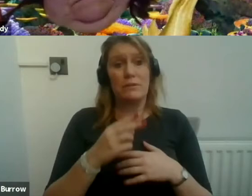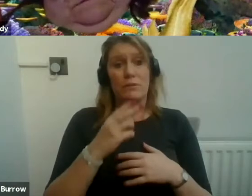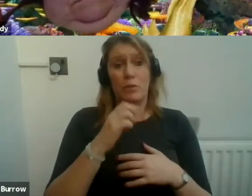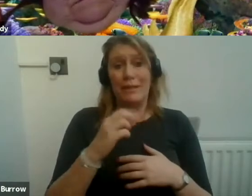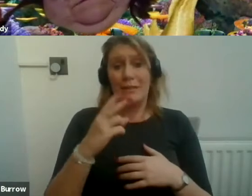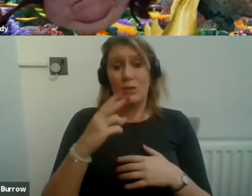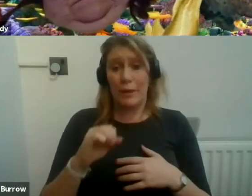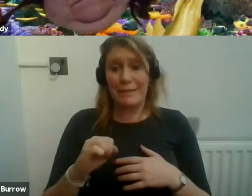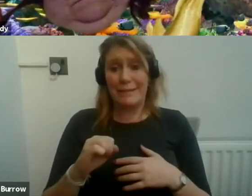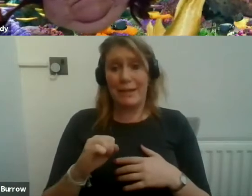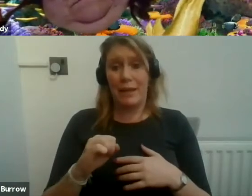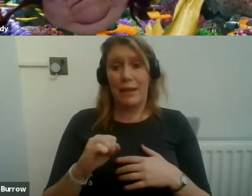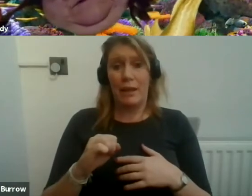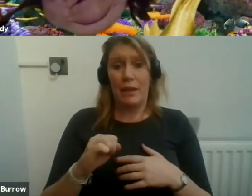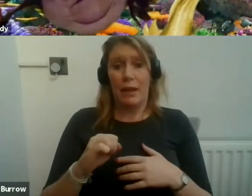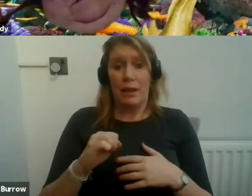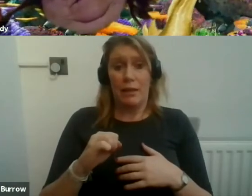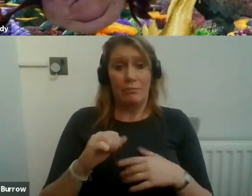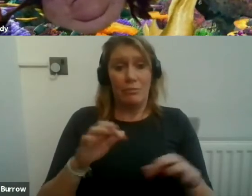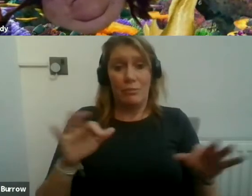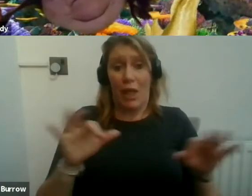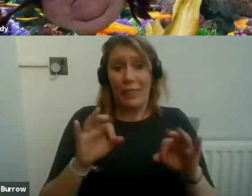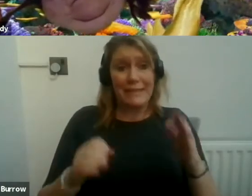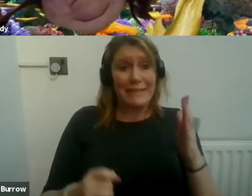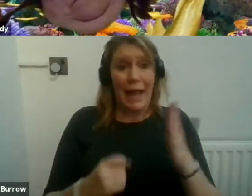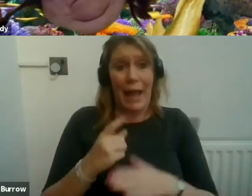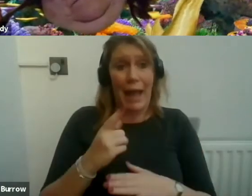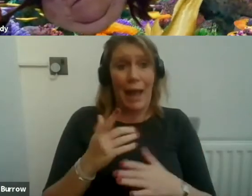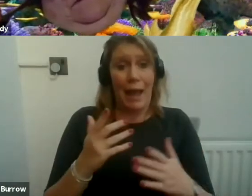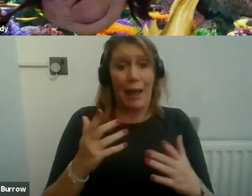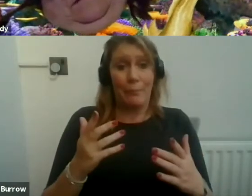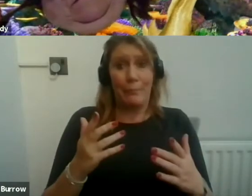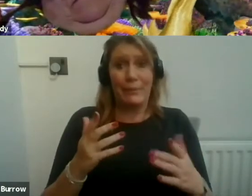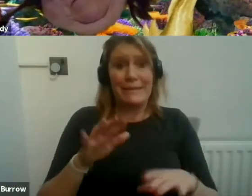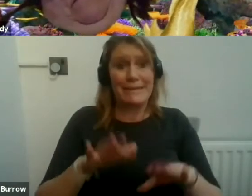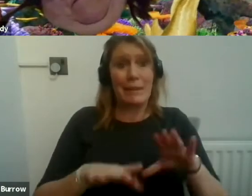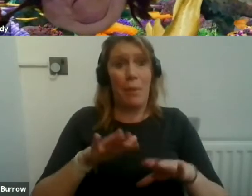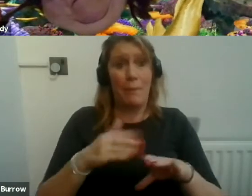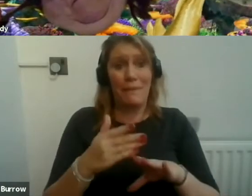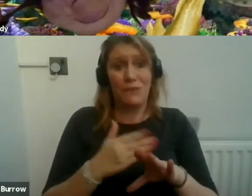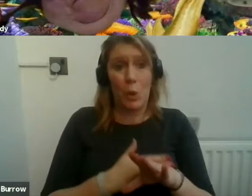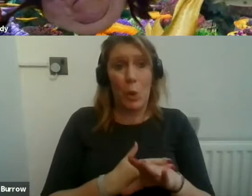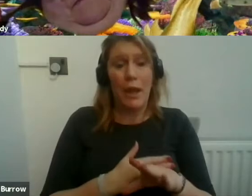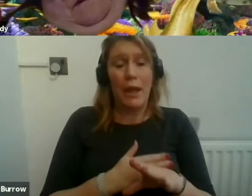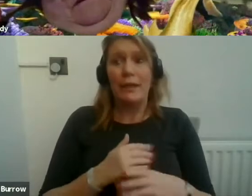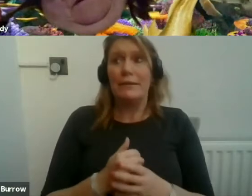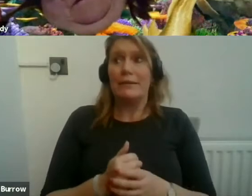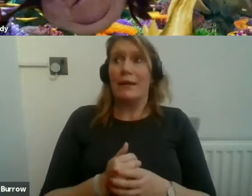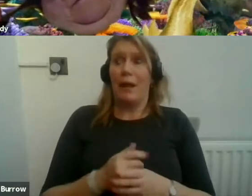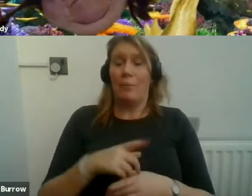There's nothing else like it around. And partly because of the uniqueness of Vici